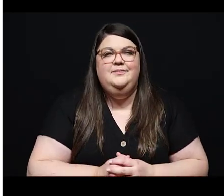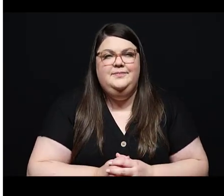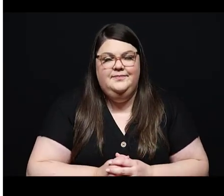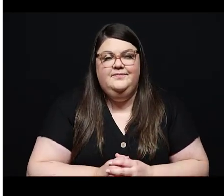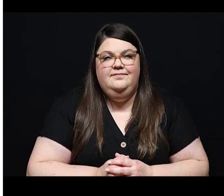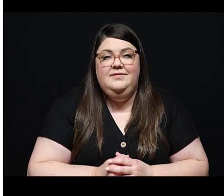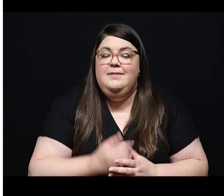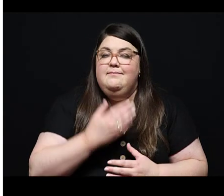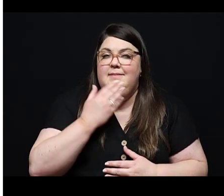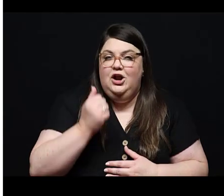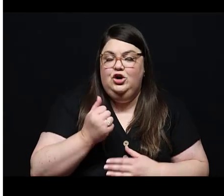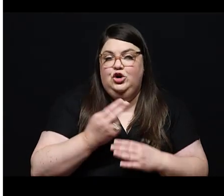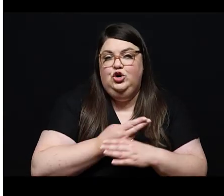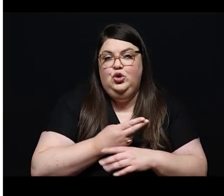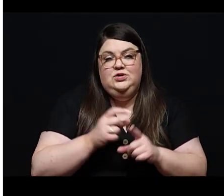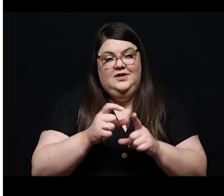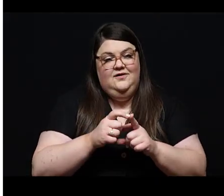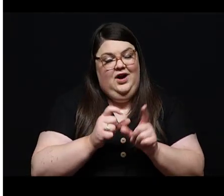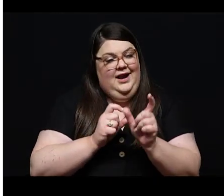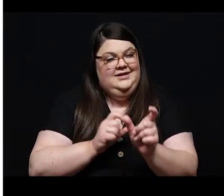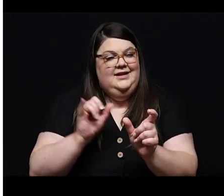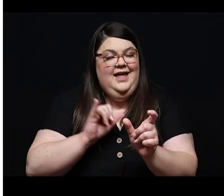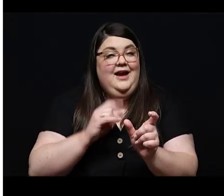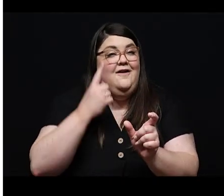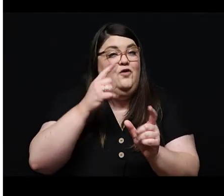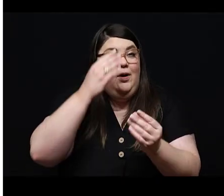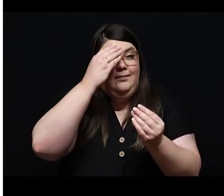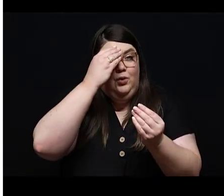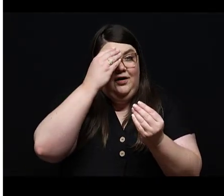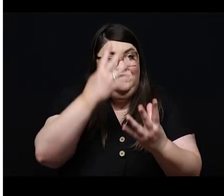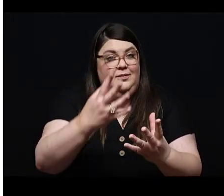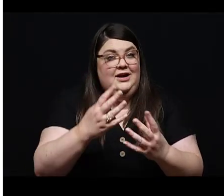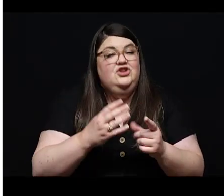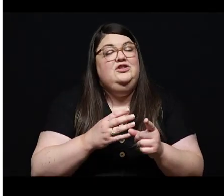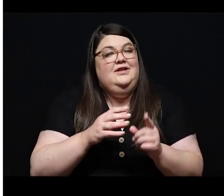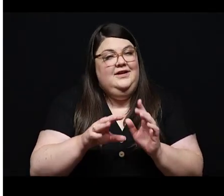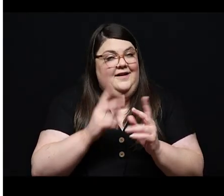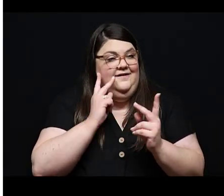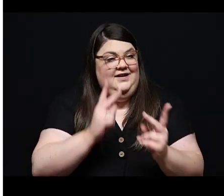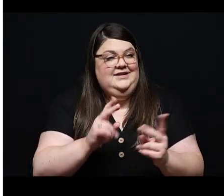Rather use a phrase like “For more information, visit the ED.gov homepage.”